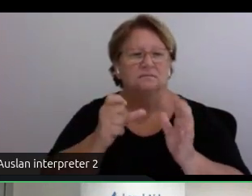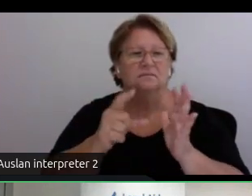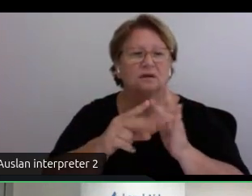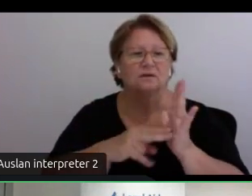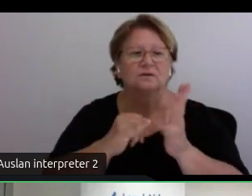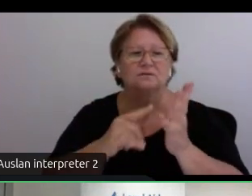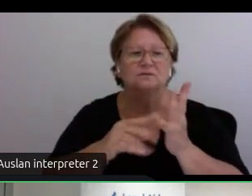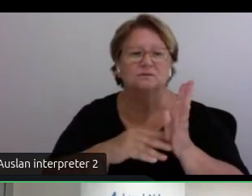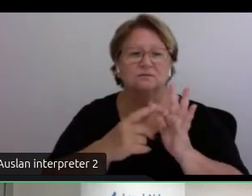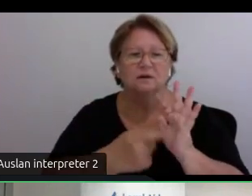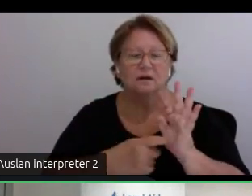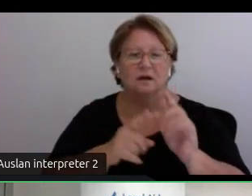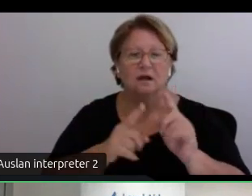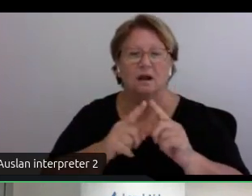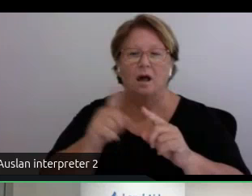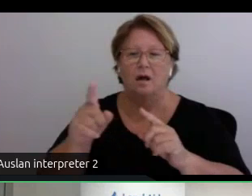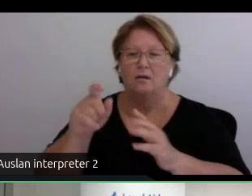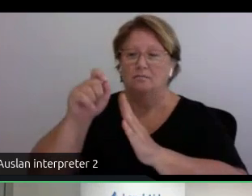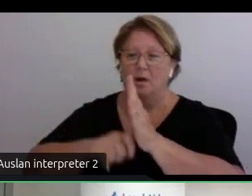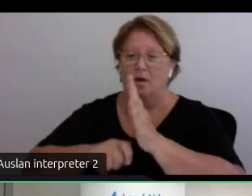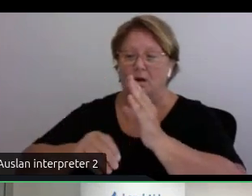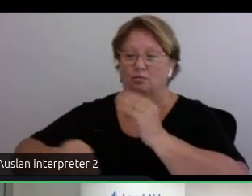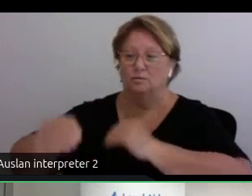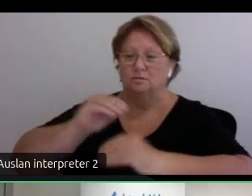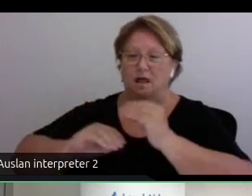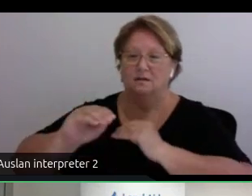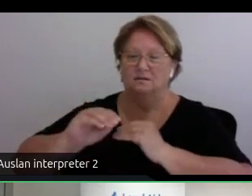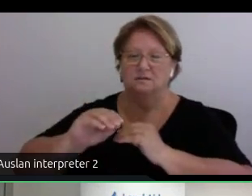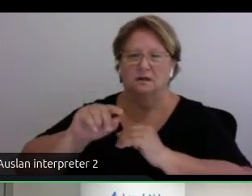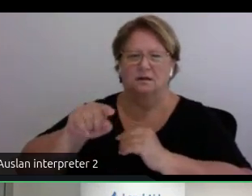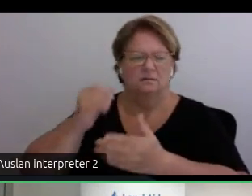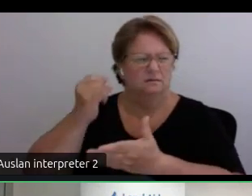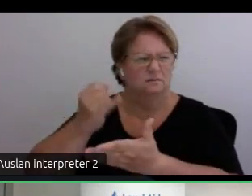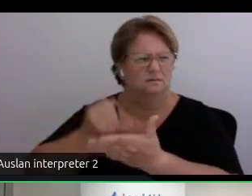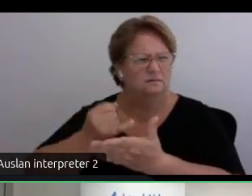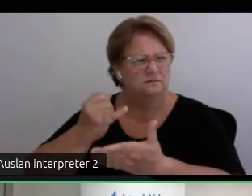law issues where some products that people bought to replace their damaged contents didn't work.